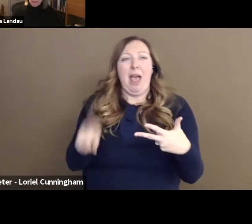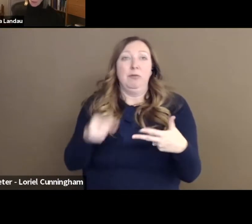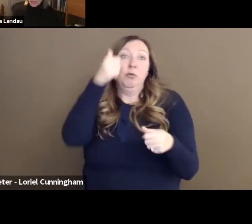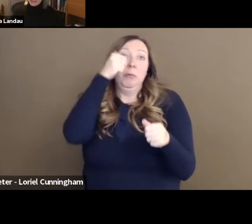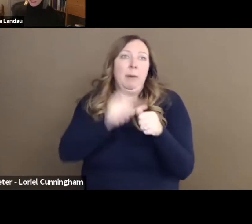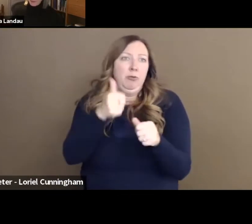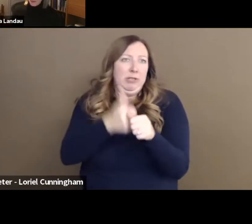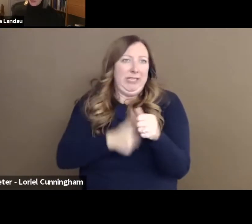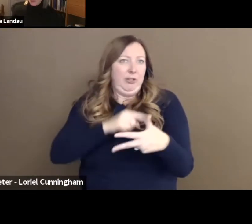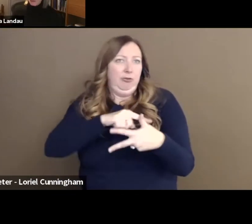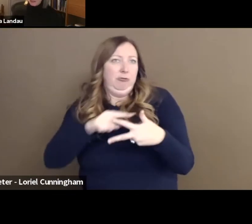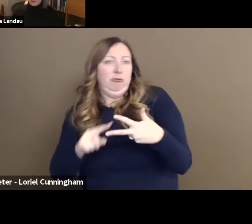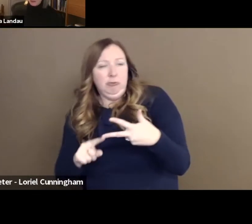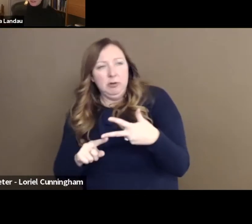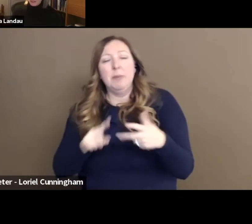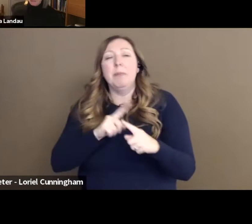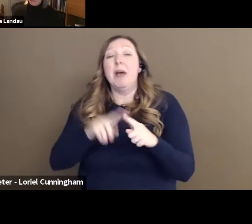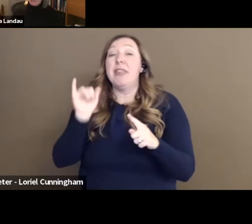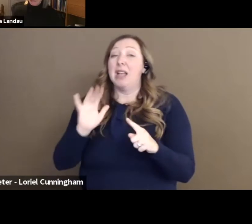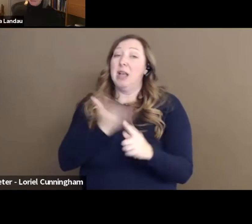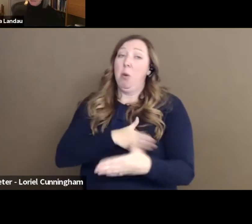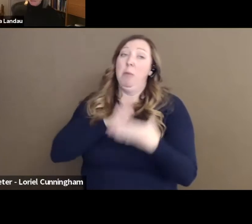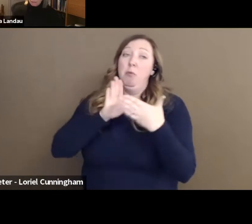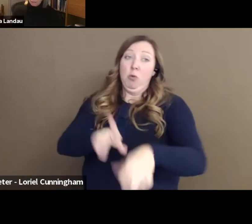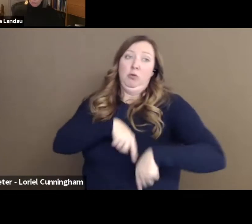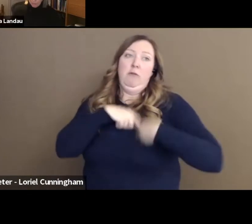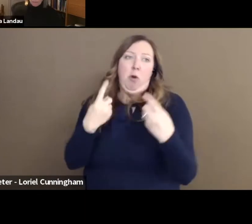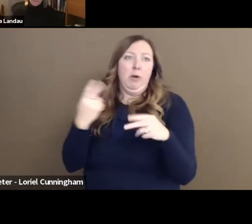but that's the approach that we've been using